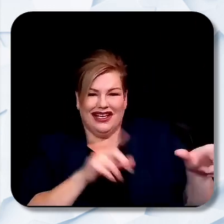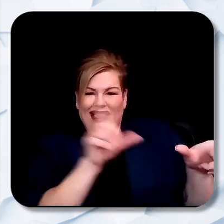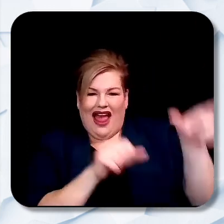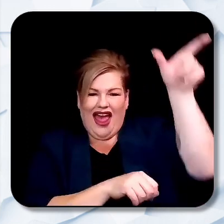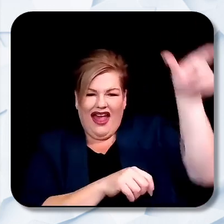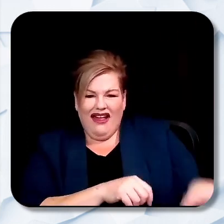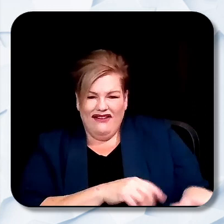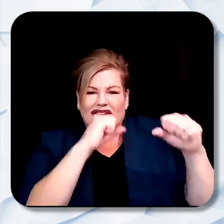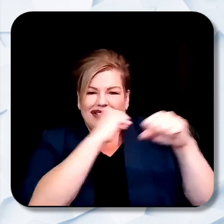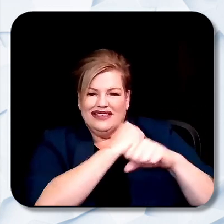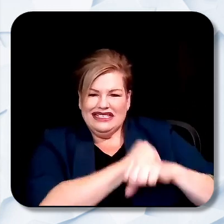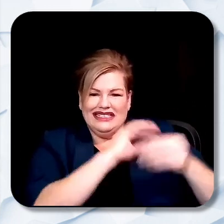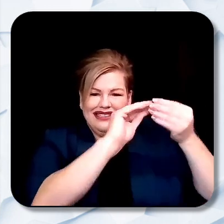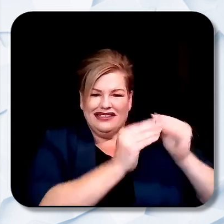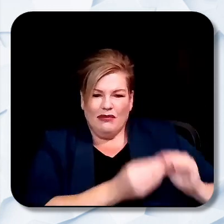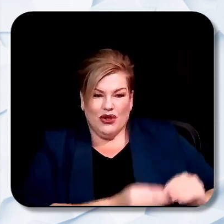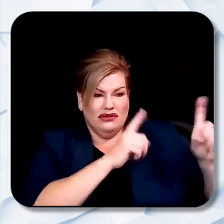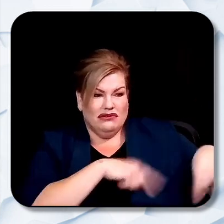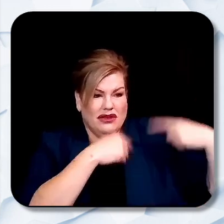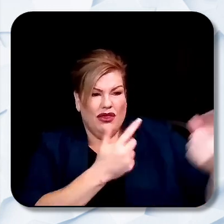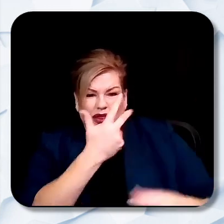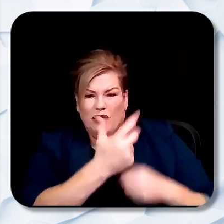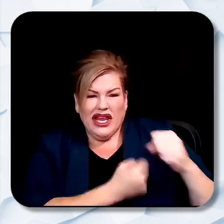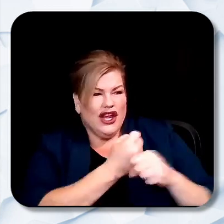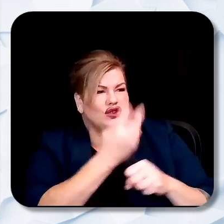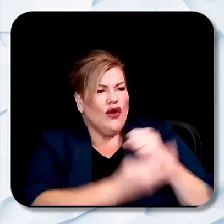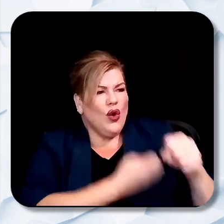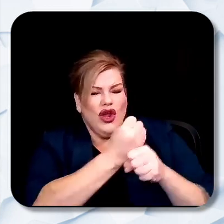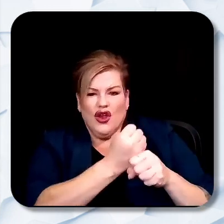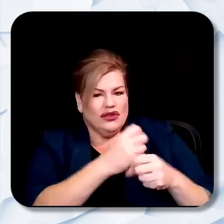show that over the past three or four years just has been mentioned this problem has skyrocketed